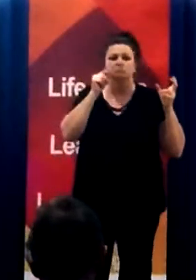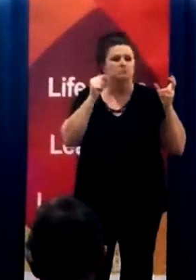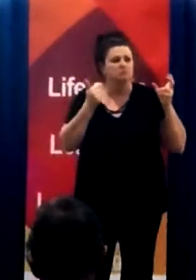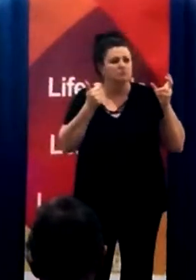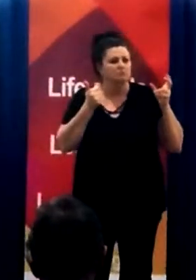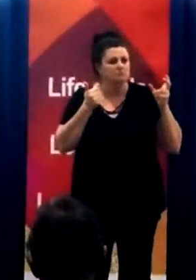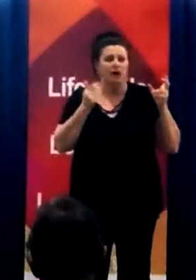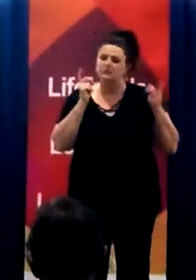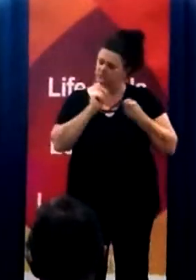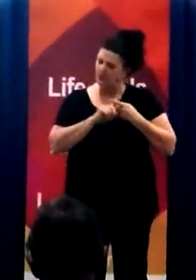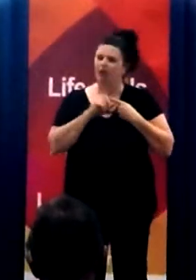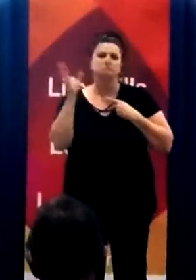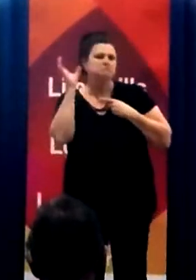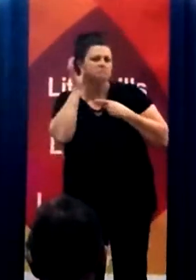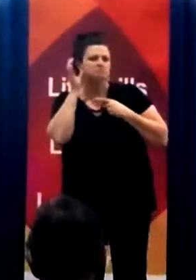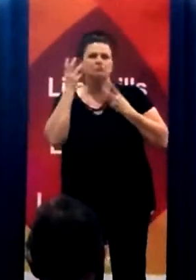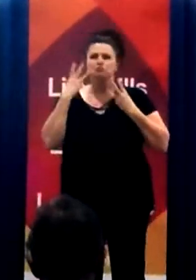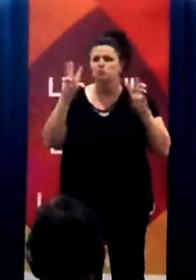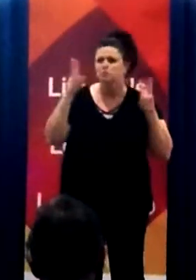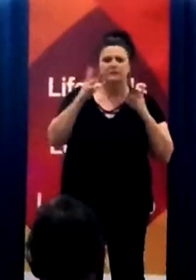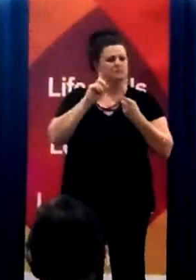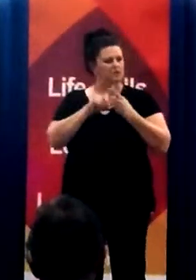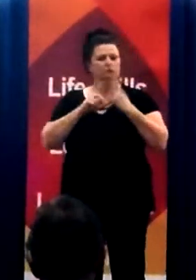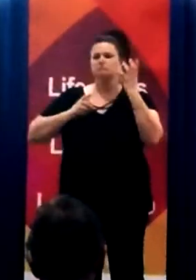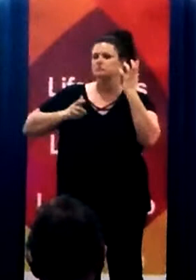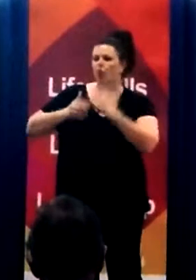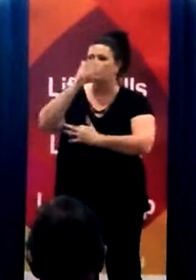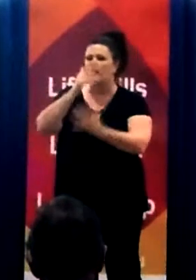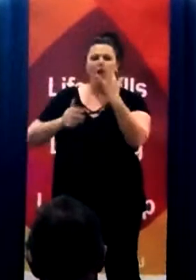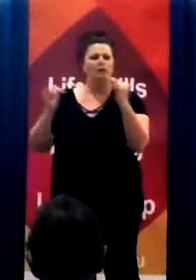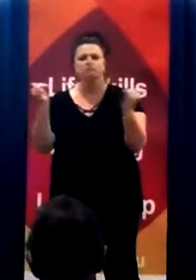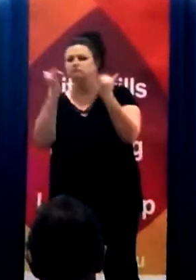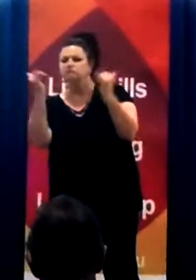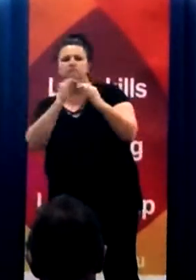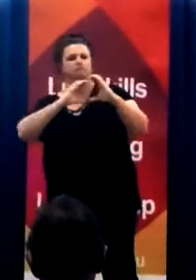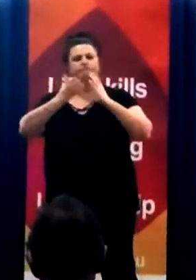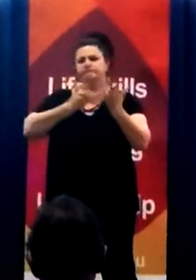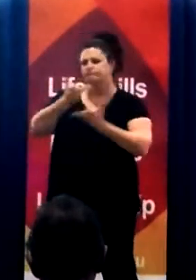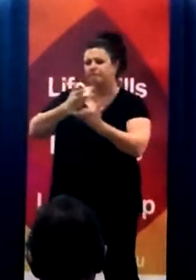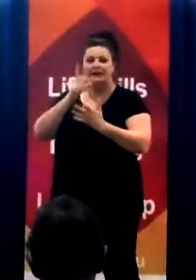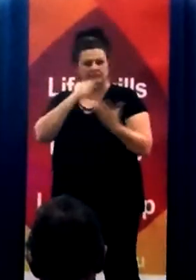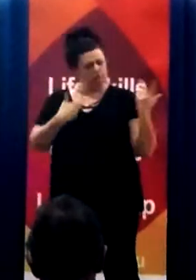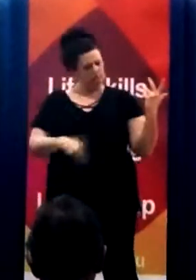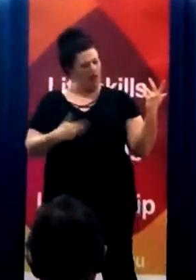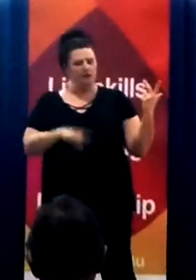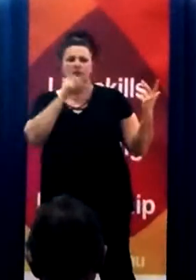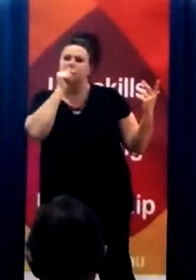I could still listen to music, I could still socialise in noisy environments and I could still play classical guitar.